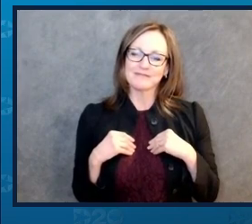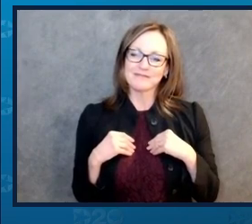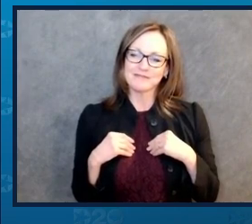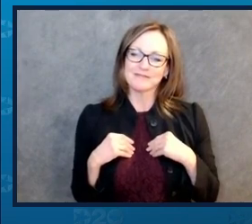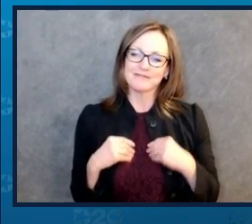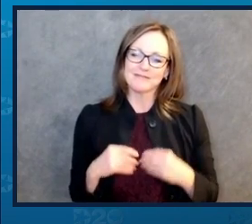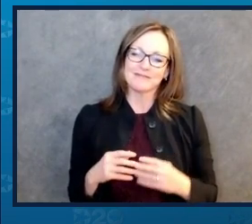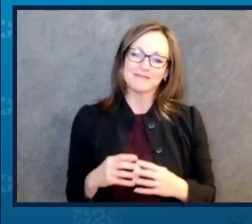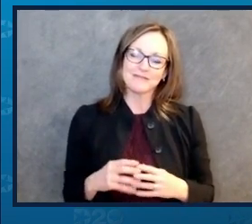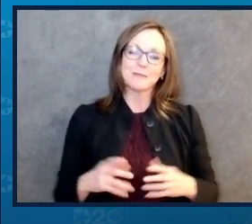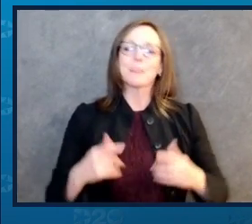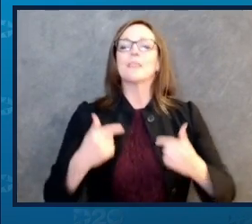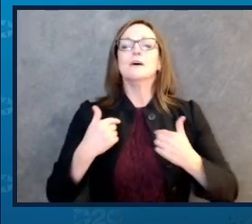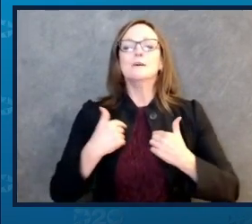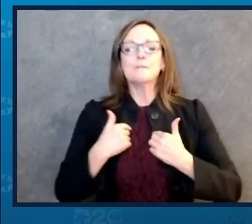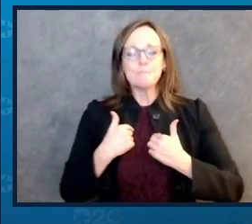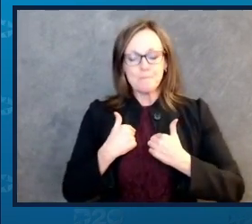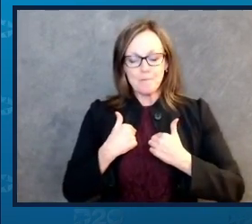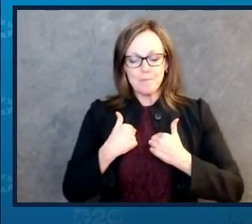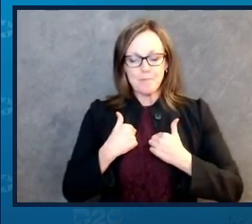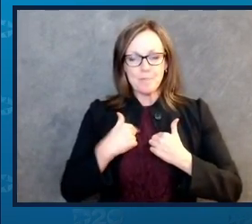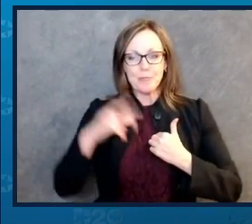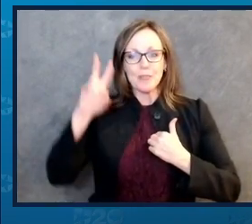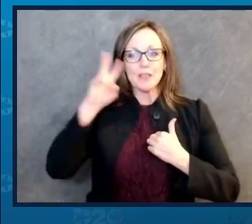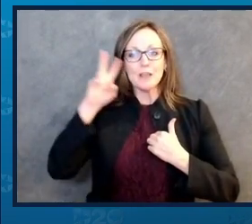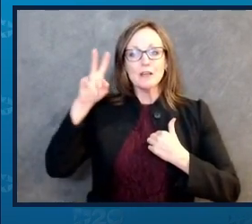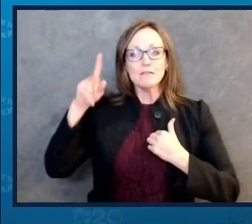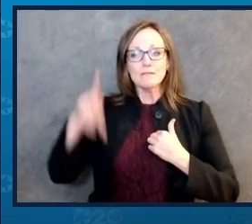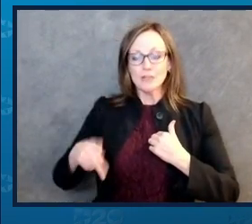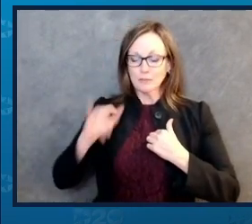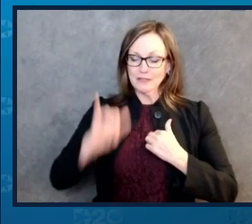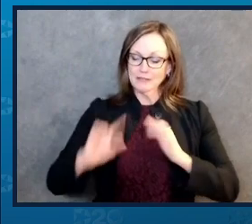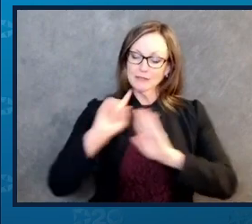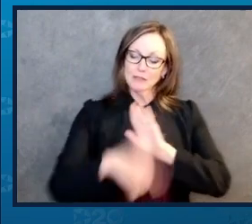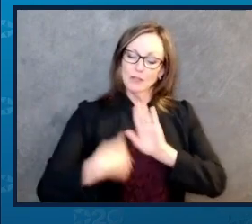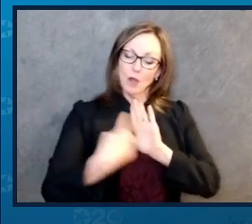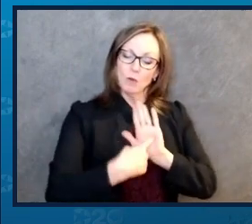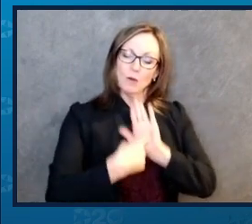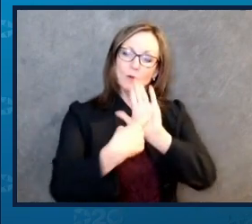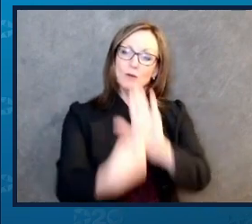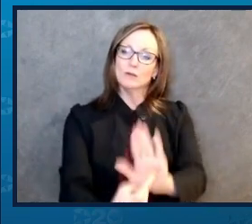I DO SO COMMITTED TO THE VALUES